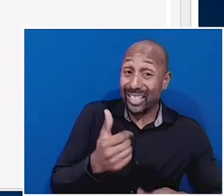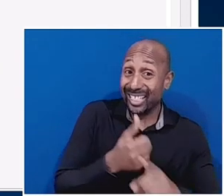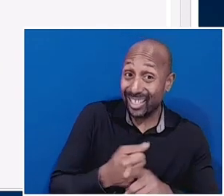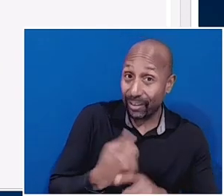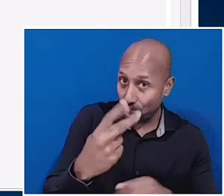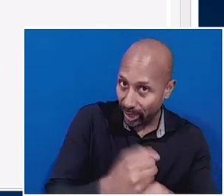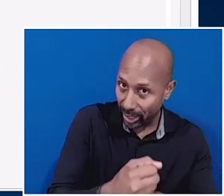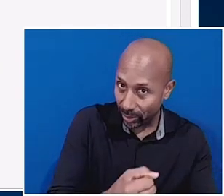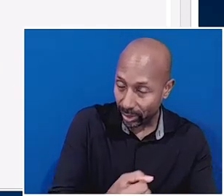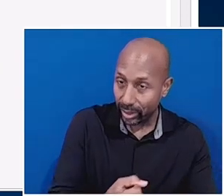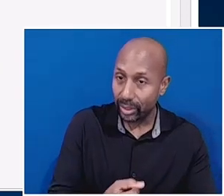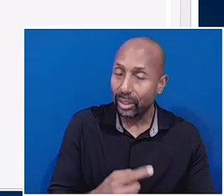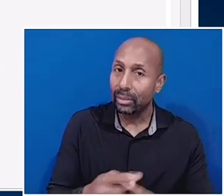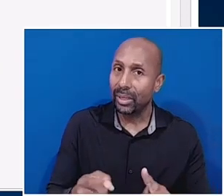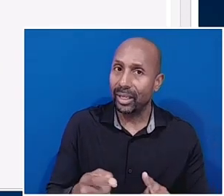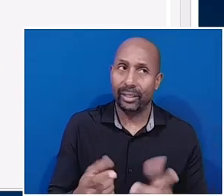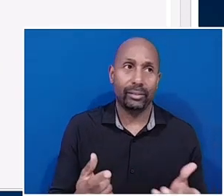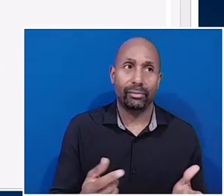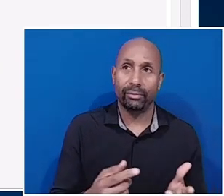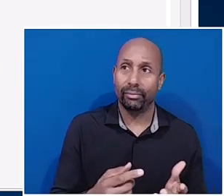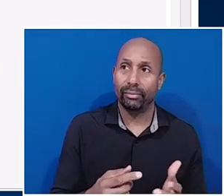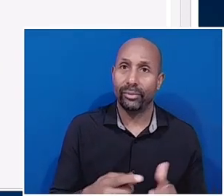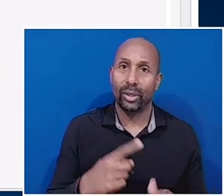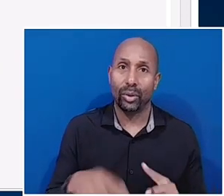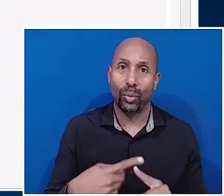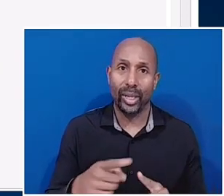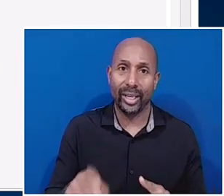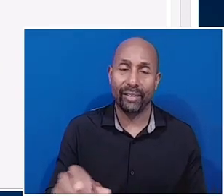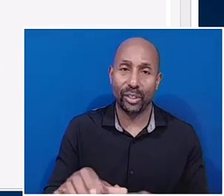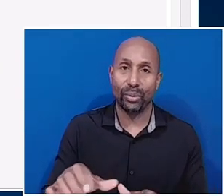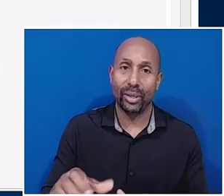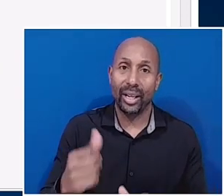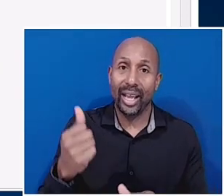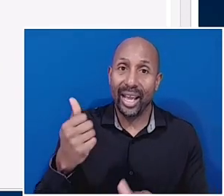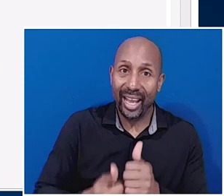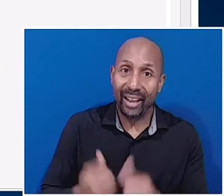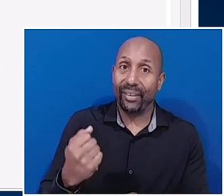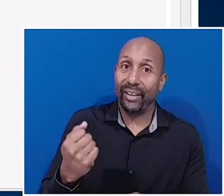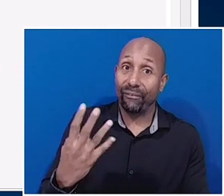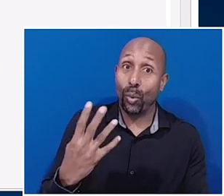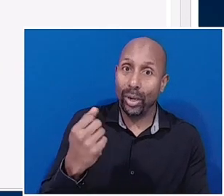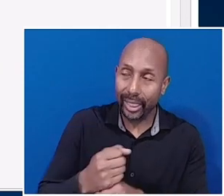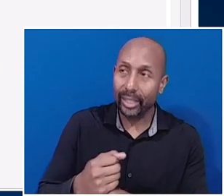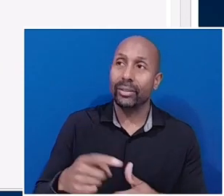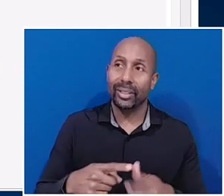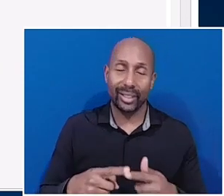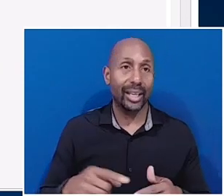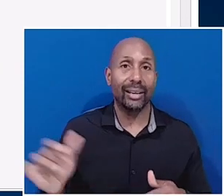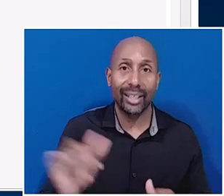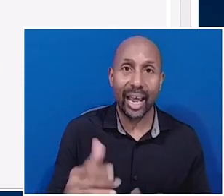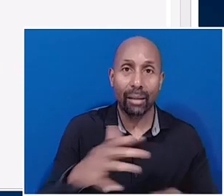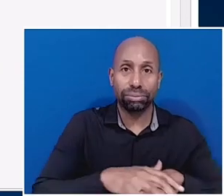doing it every four, it becomes a- it comes- becomes almost a continuous process. Yeah, I understand, I understand, and we